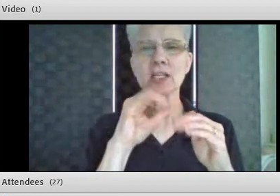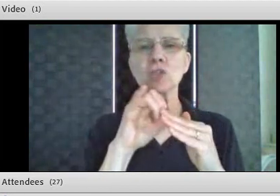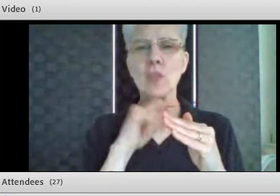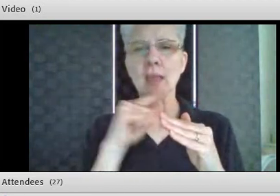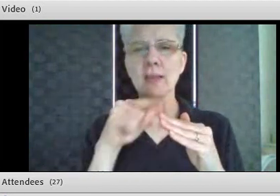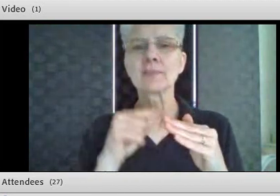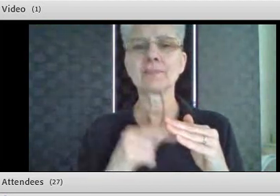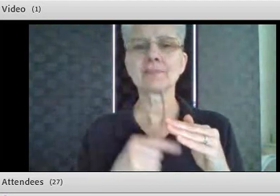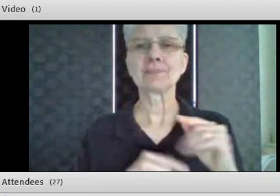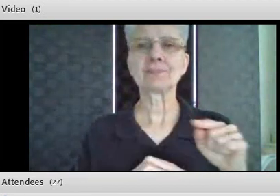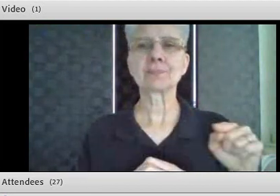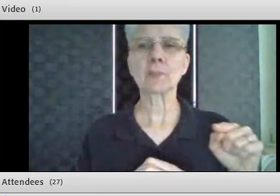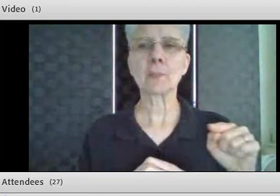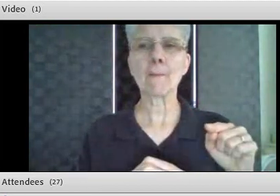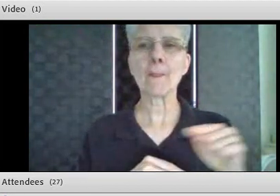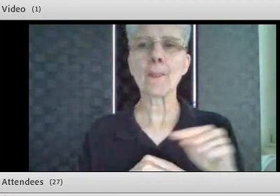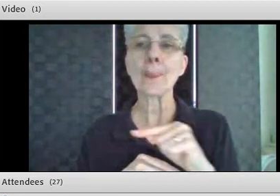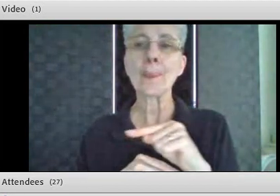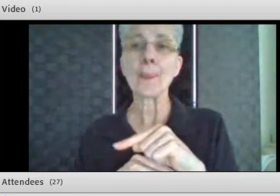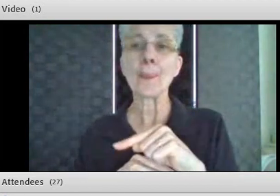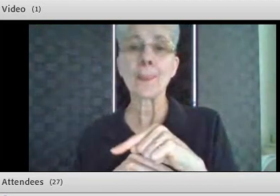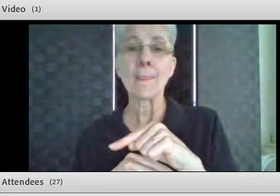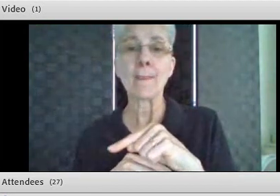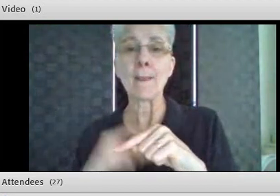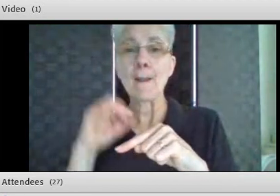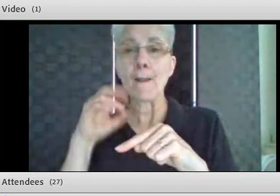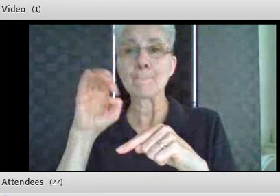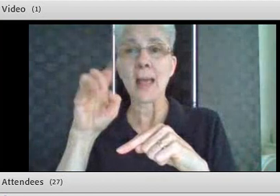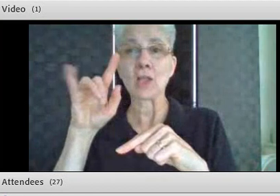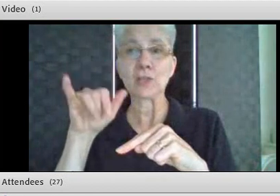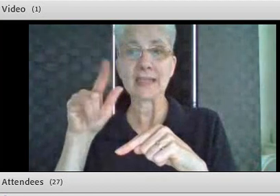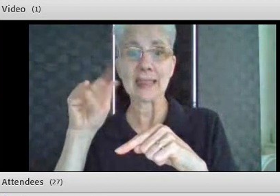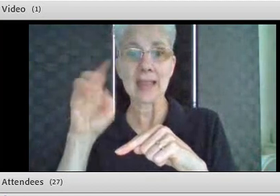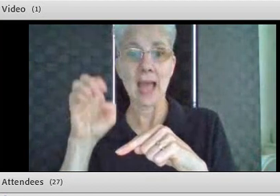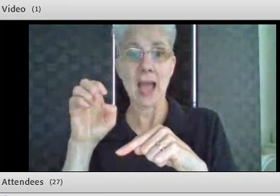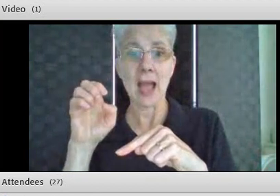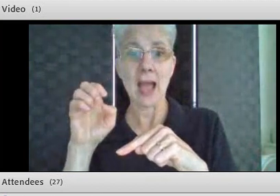shows you how different sound moves for different pitches,